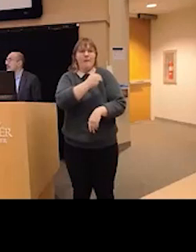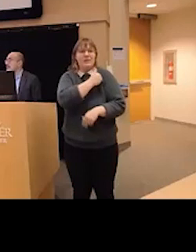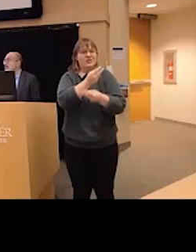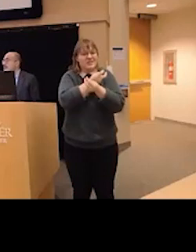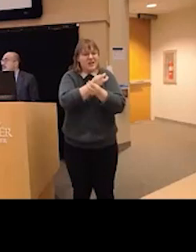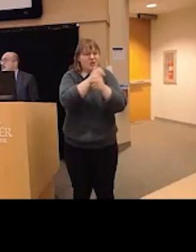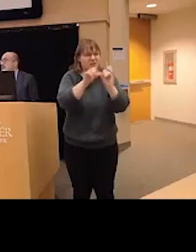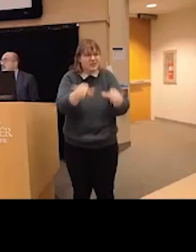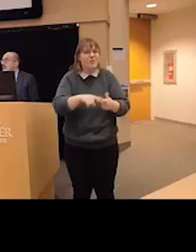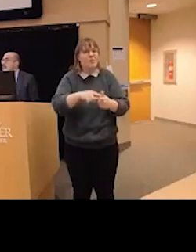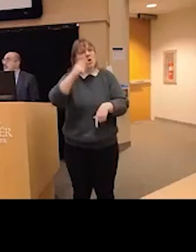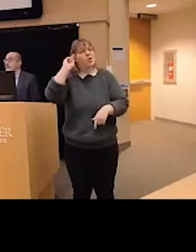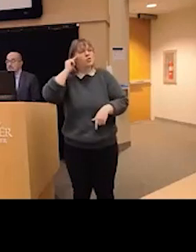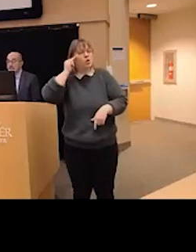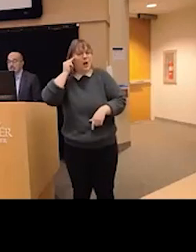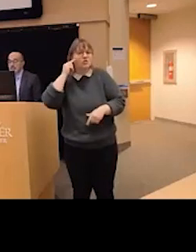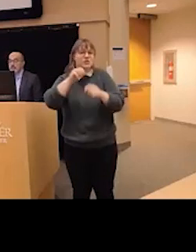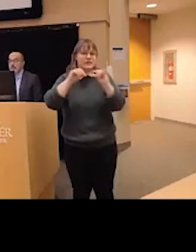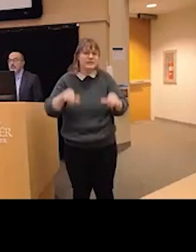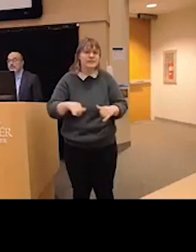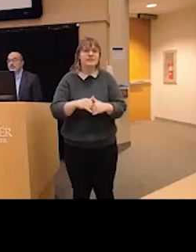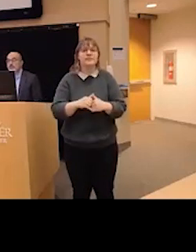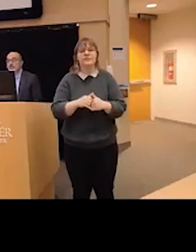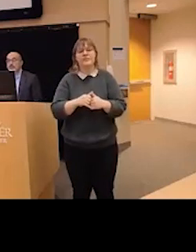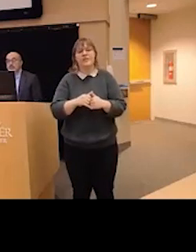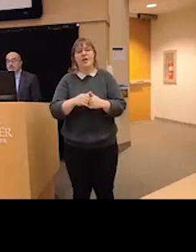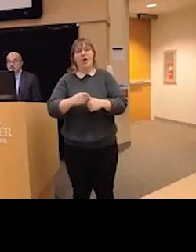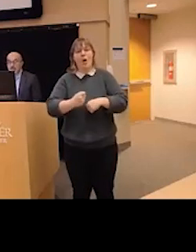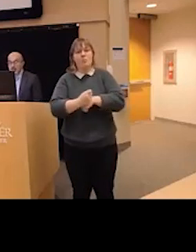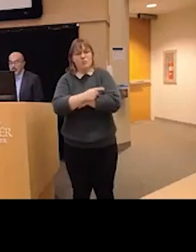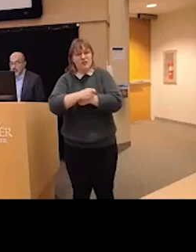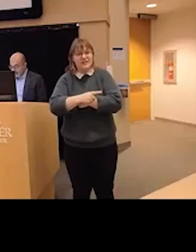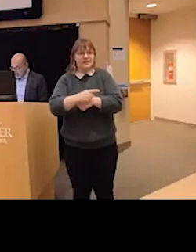mechanisms in the nervous system that are involved um you know periphal spinal cord brain and all